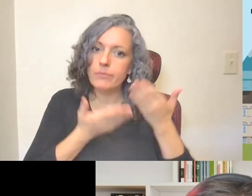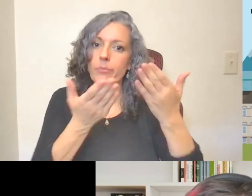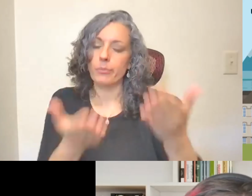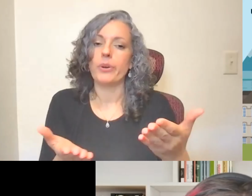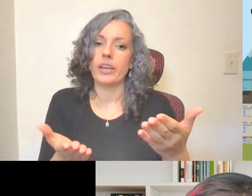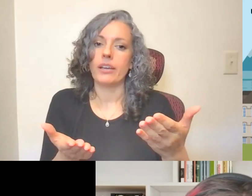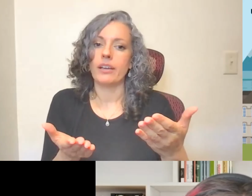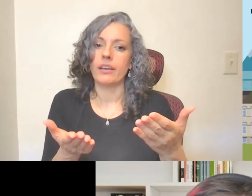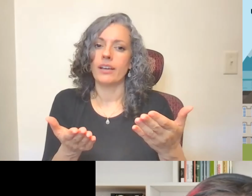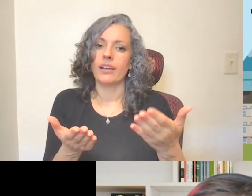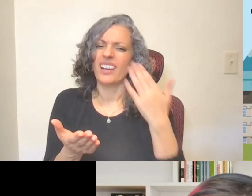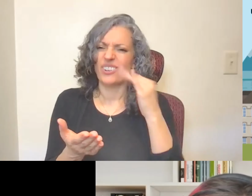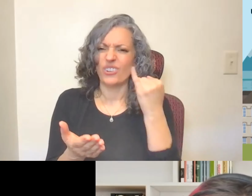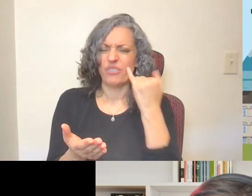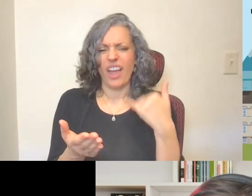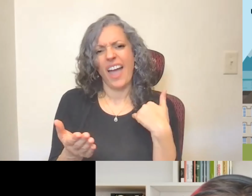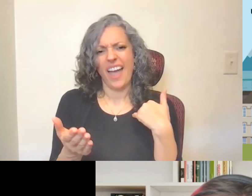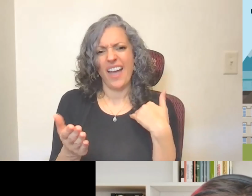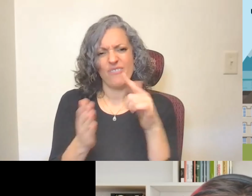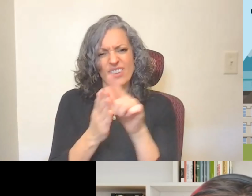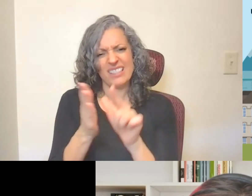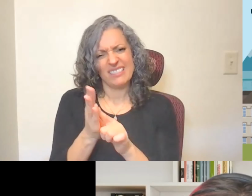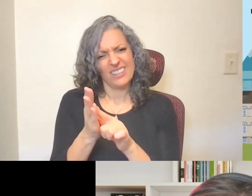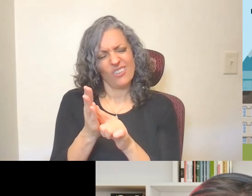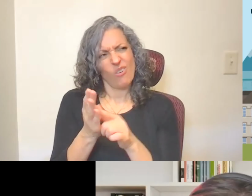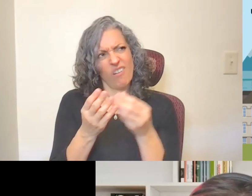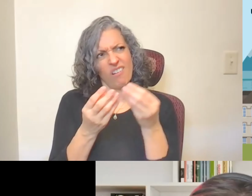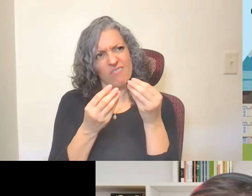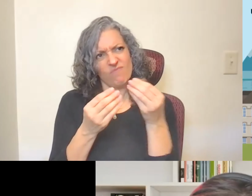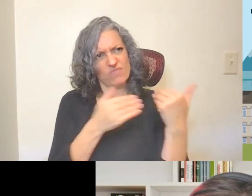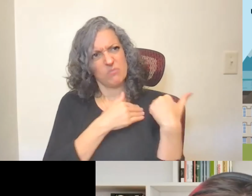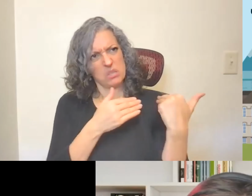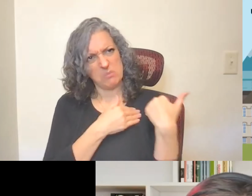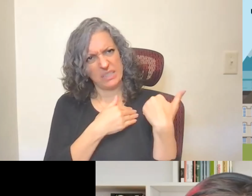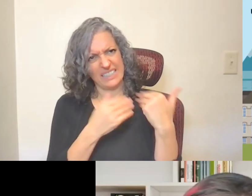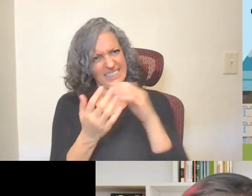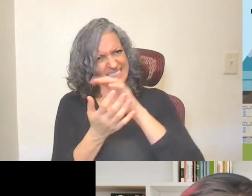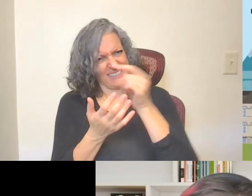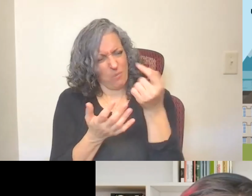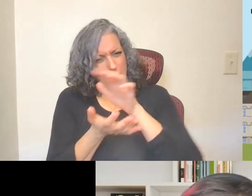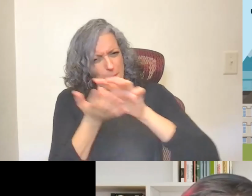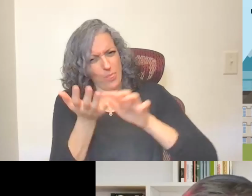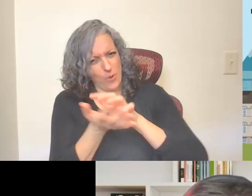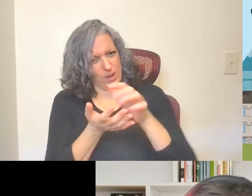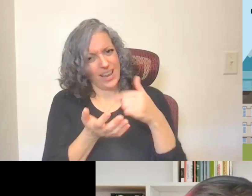I don't know if we have legal obligation. It's kind of a blurry area. I try to get some information,